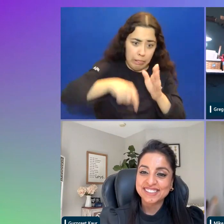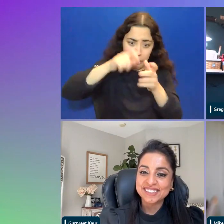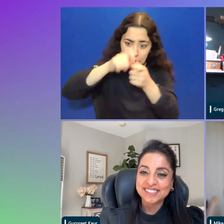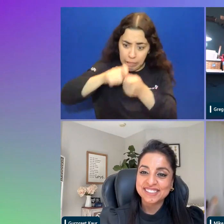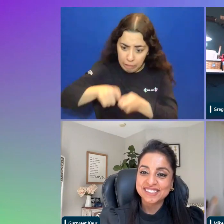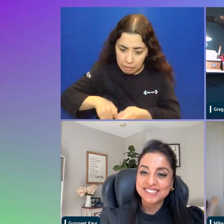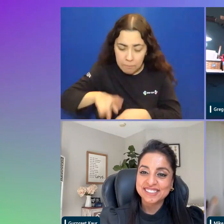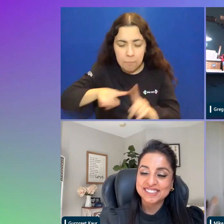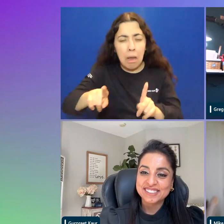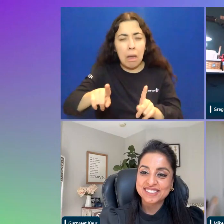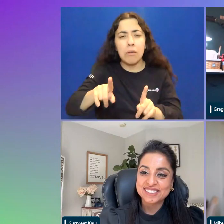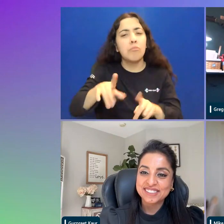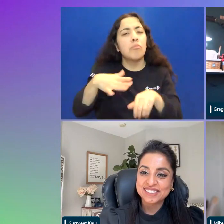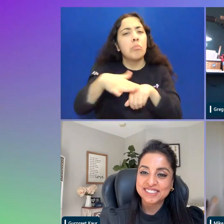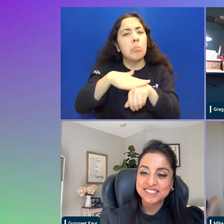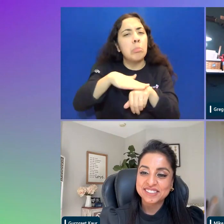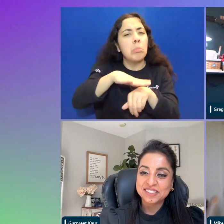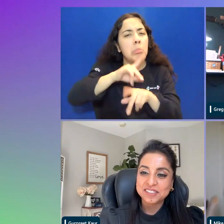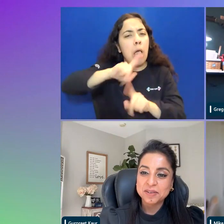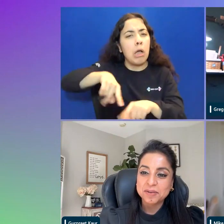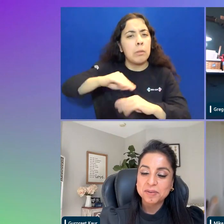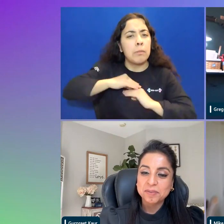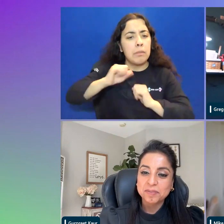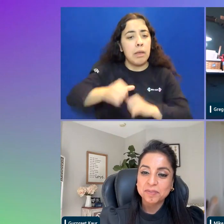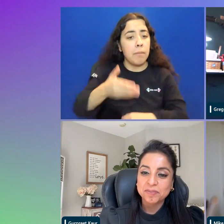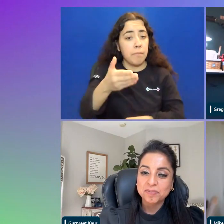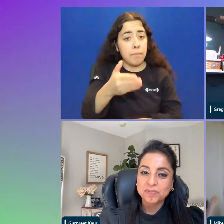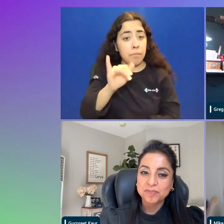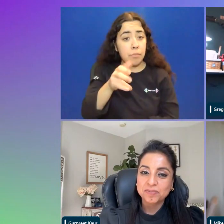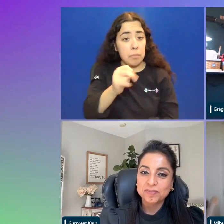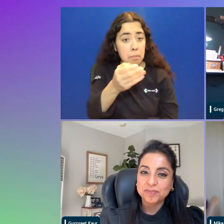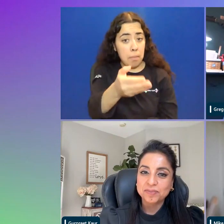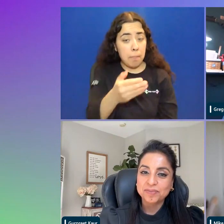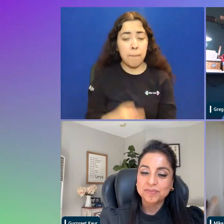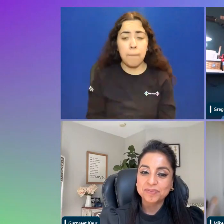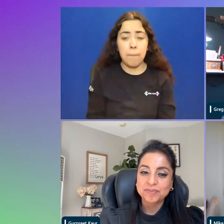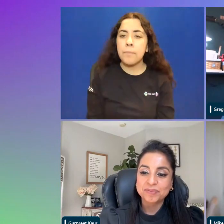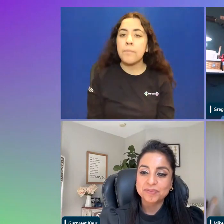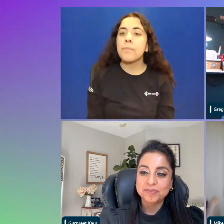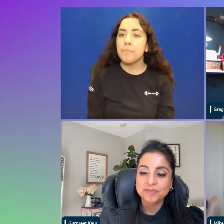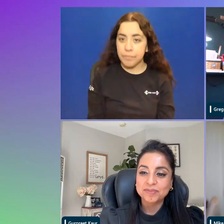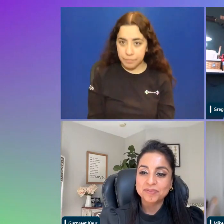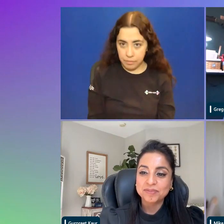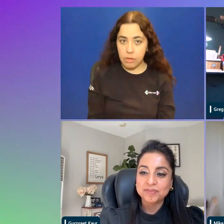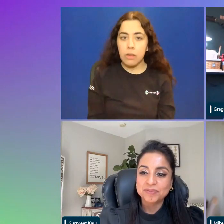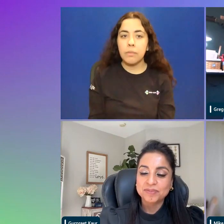to the whole thing, but we'll do as good as we can. Jen. That's absolutely. Um, so there's been multiple questions